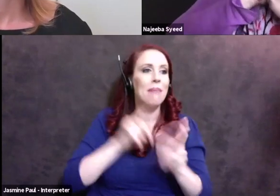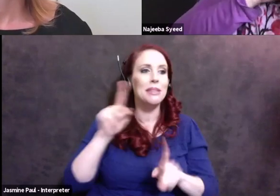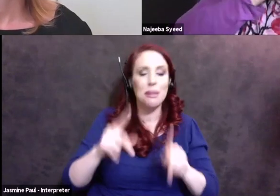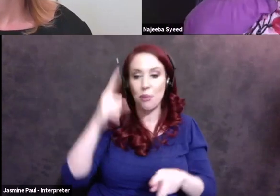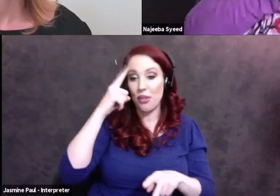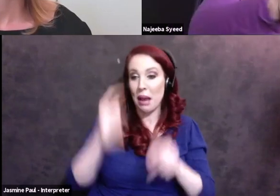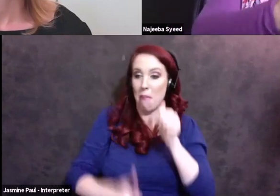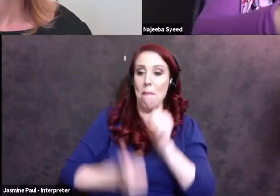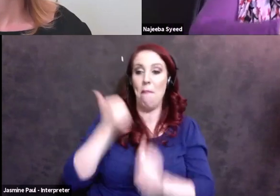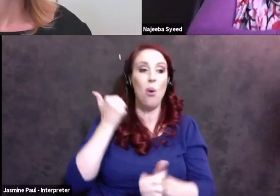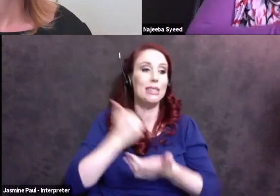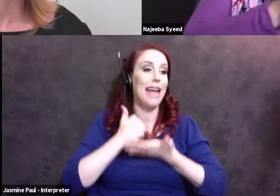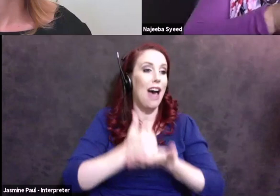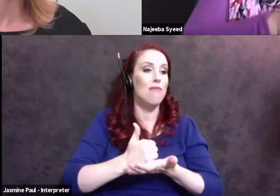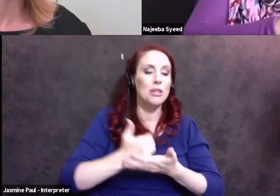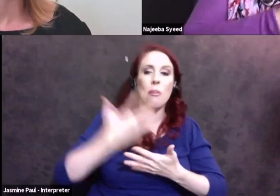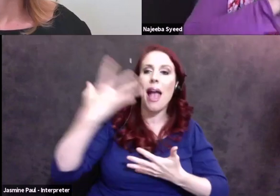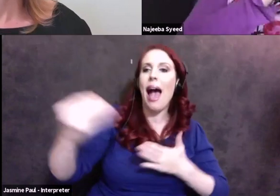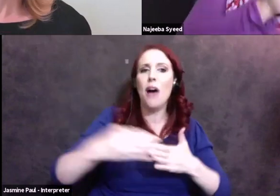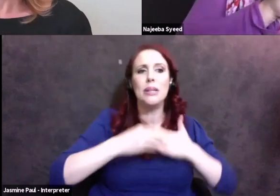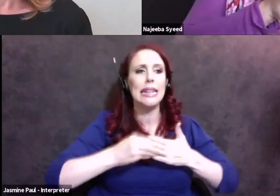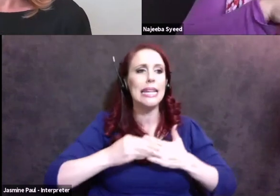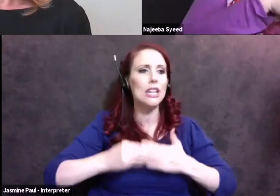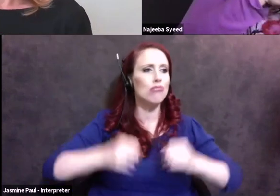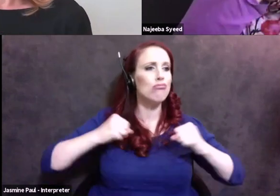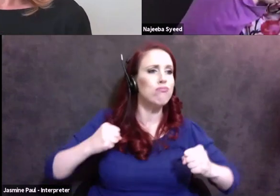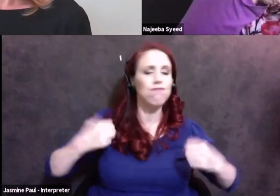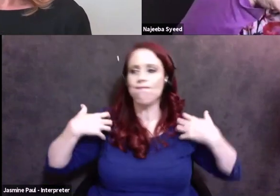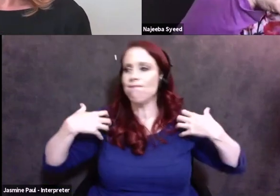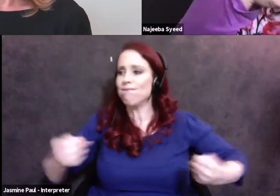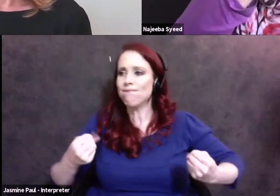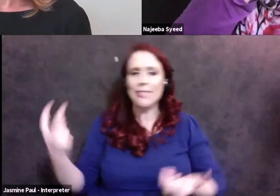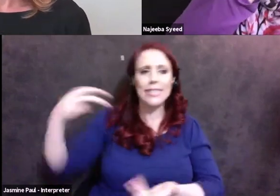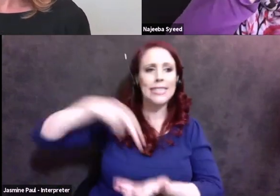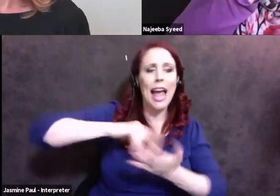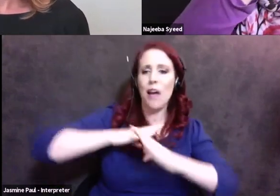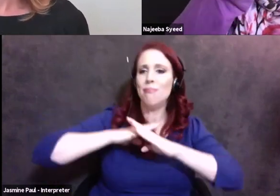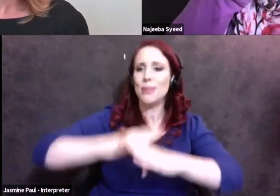be out there leading and standing up and for a lot of people in the workplace they want